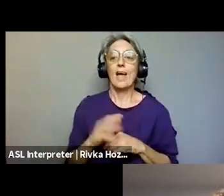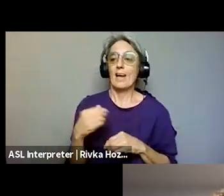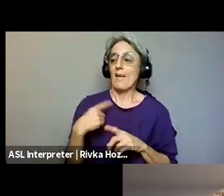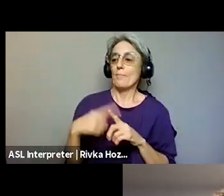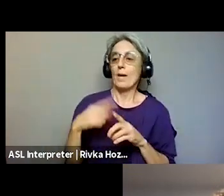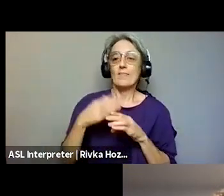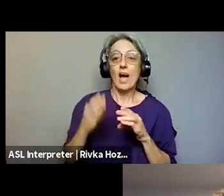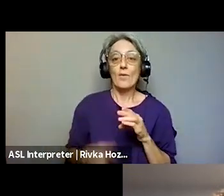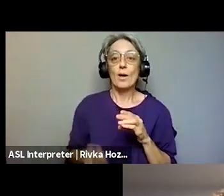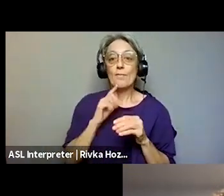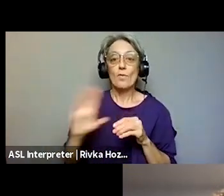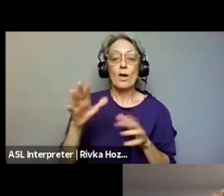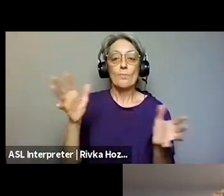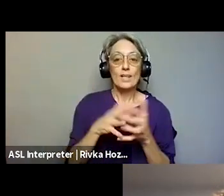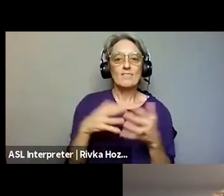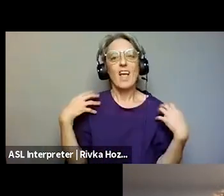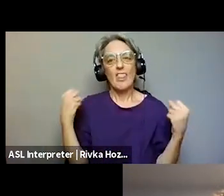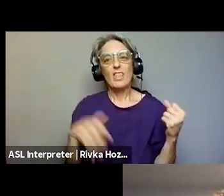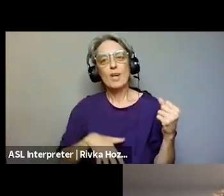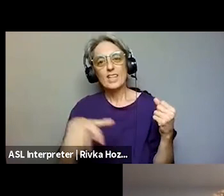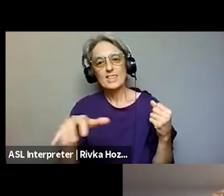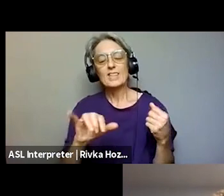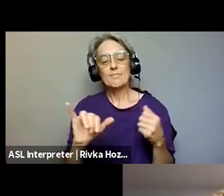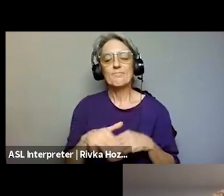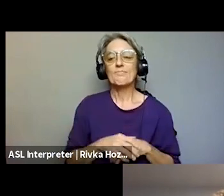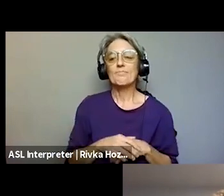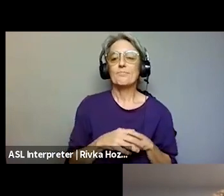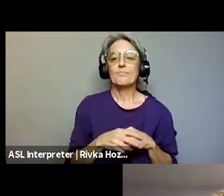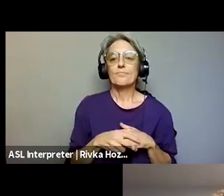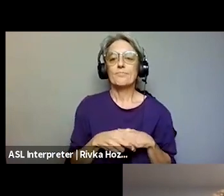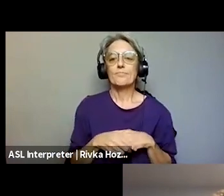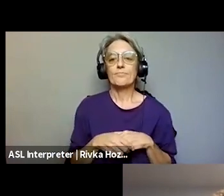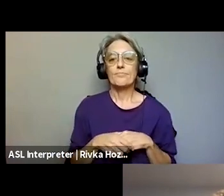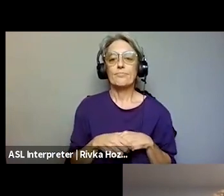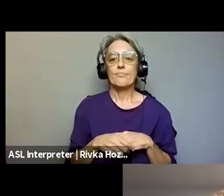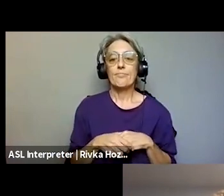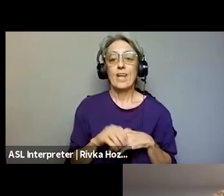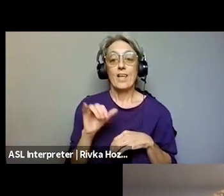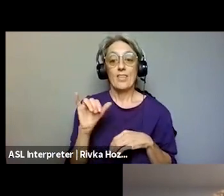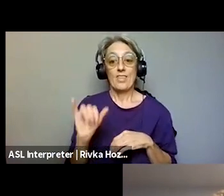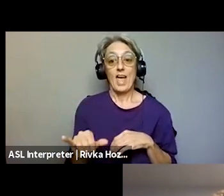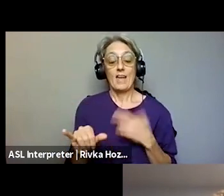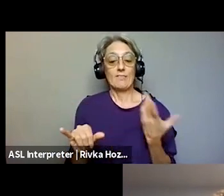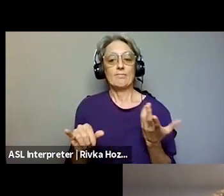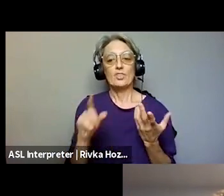and healthy pregnancies. So I think that really has come across a lot over the past three days.